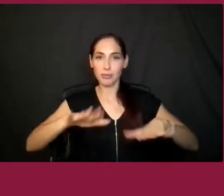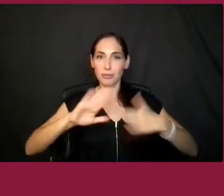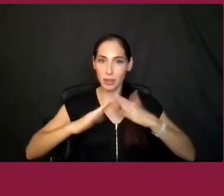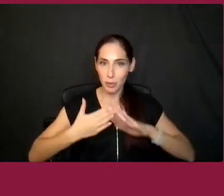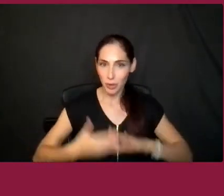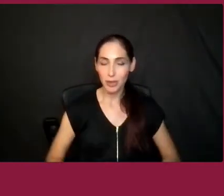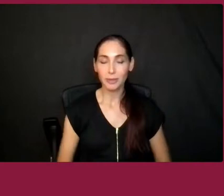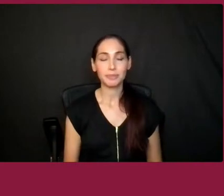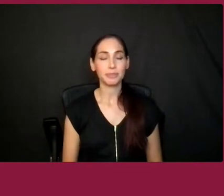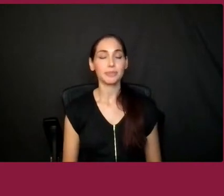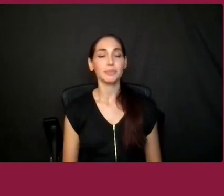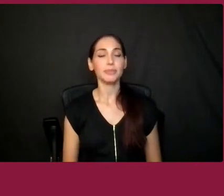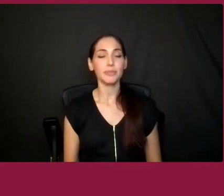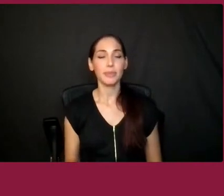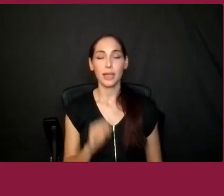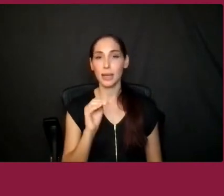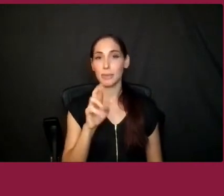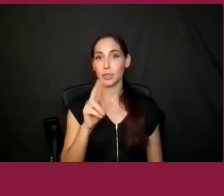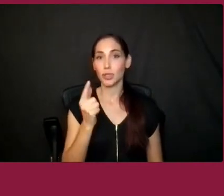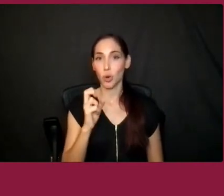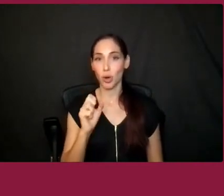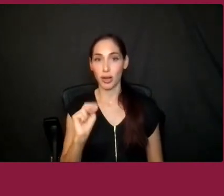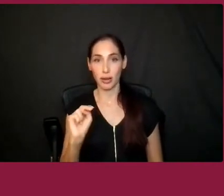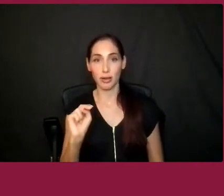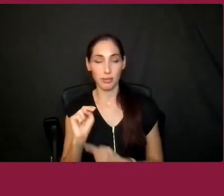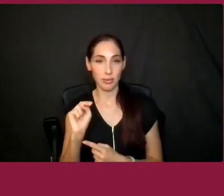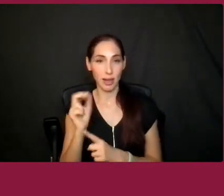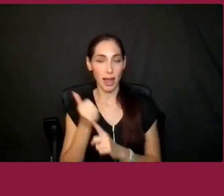Uh, Mr. Gordon has extensive coaching experience.